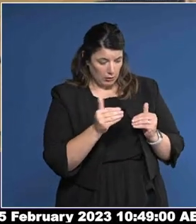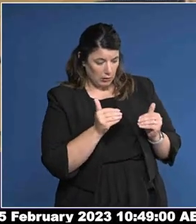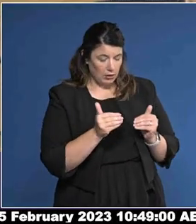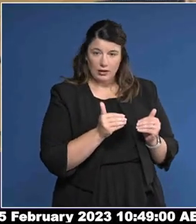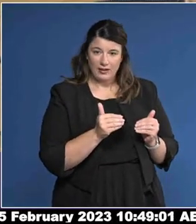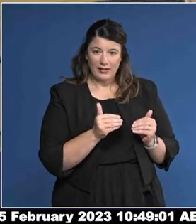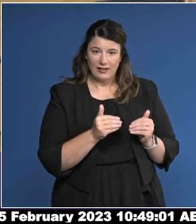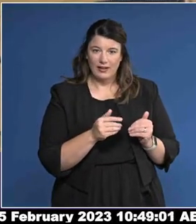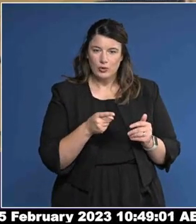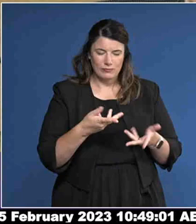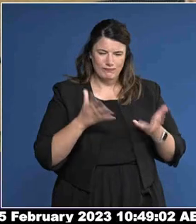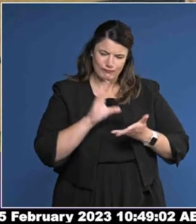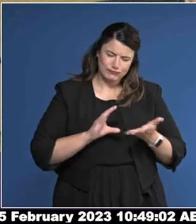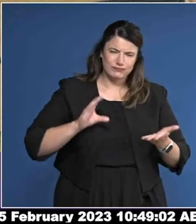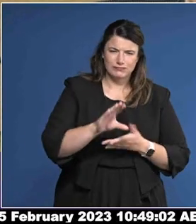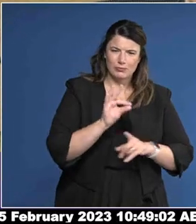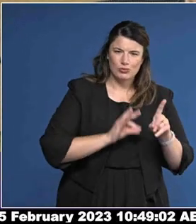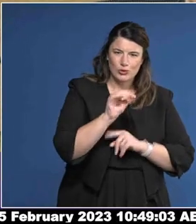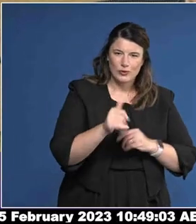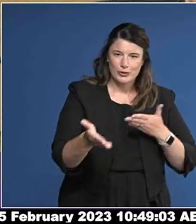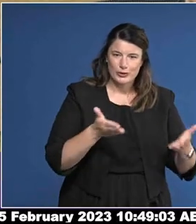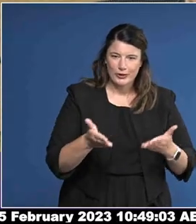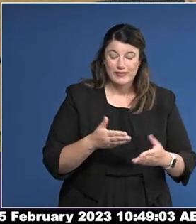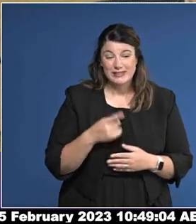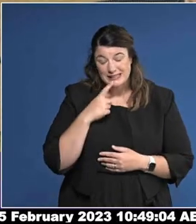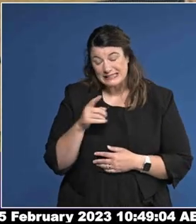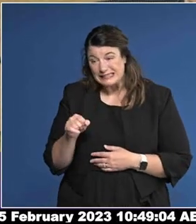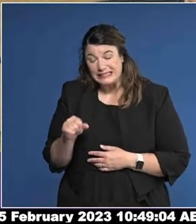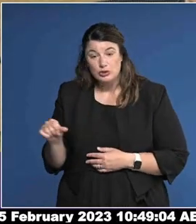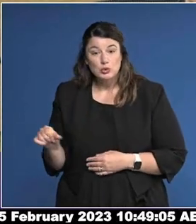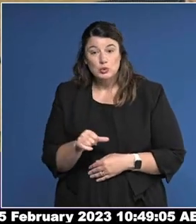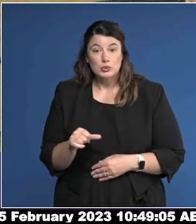But you can't really sort of estimate, sitting in the witness box today,